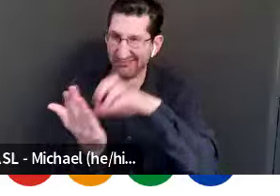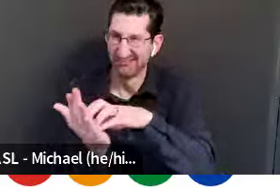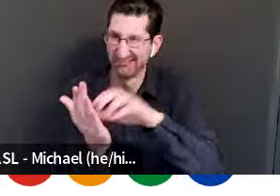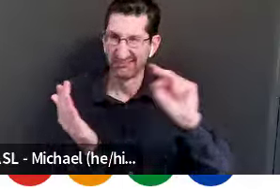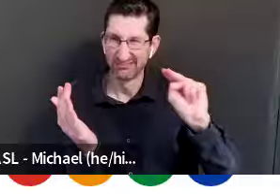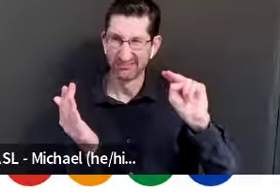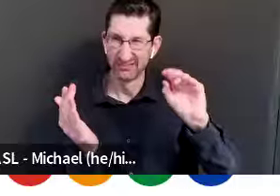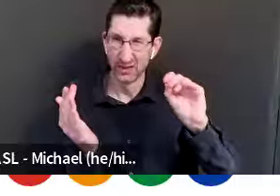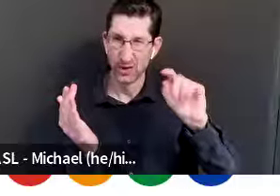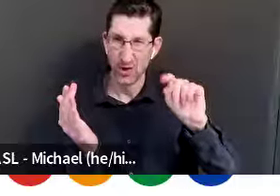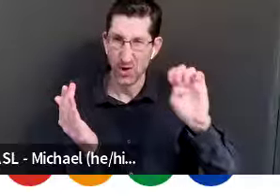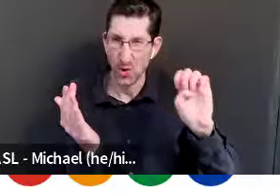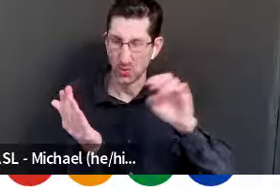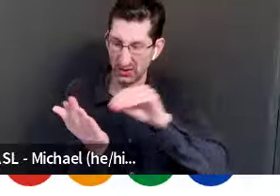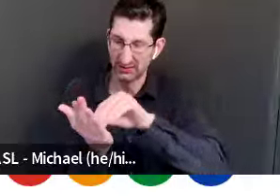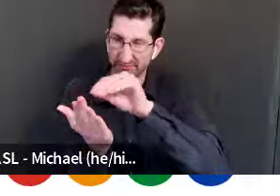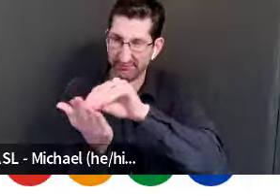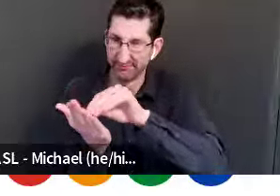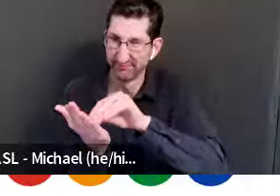MY HINT FROM USING THE SYSTEM IS JUST TO PUT EVERYTHING IN THAT